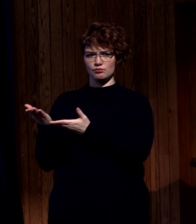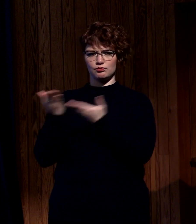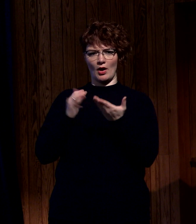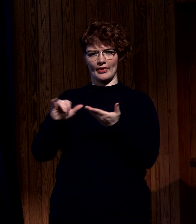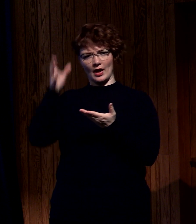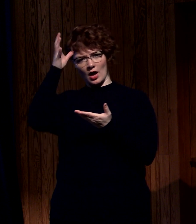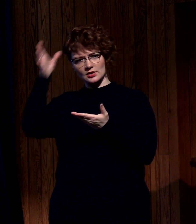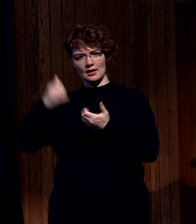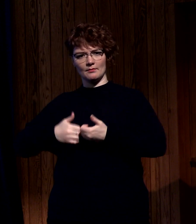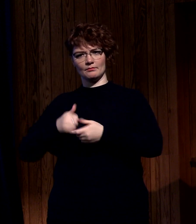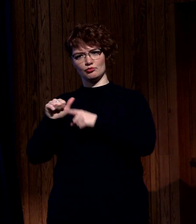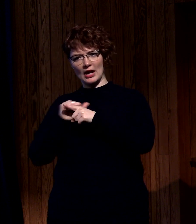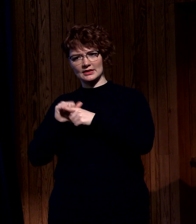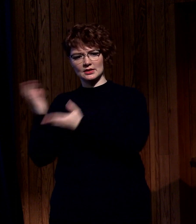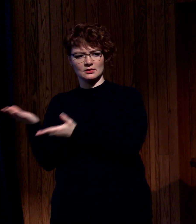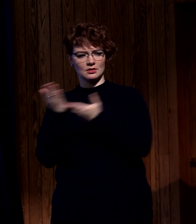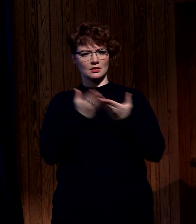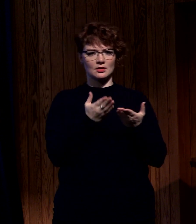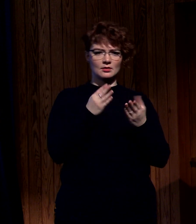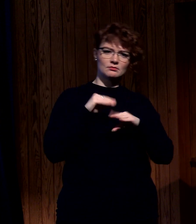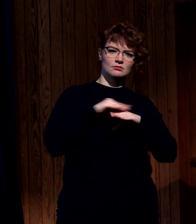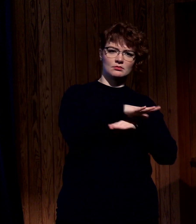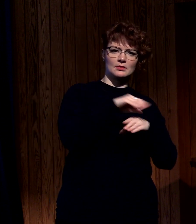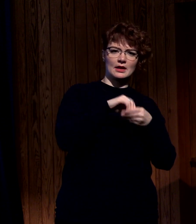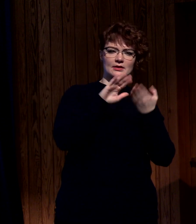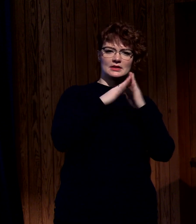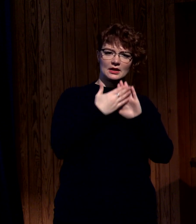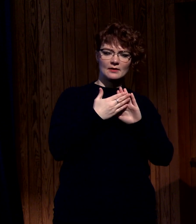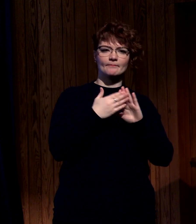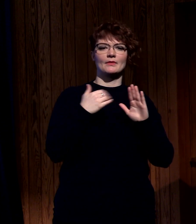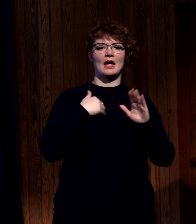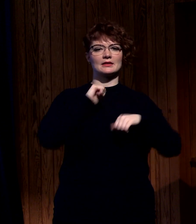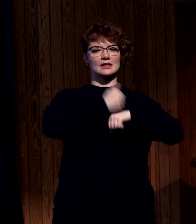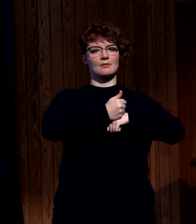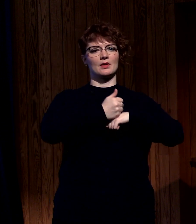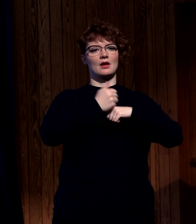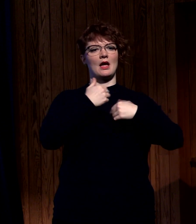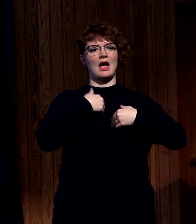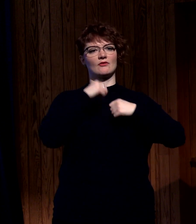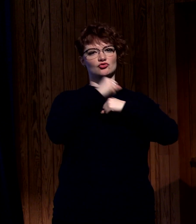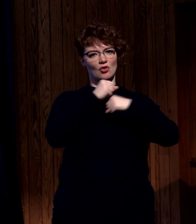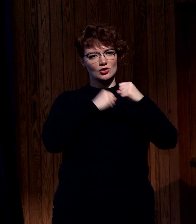and forming communities around a structured rule of life, a way